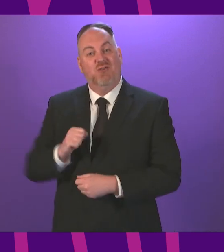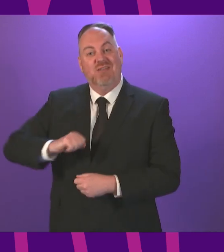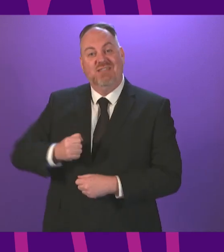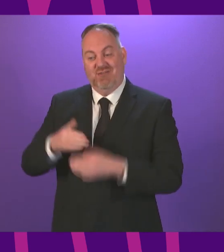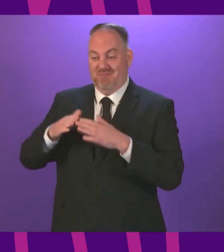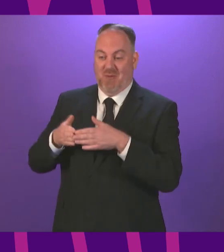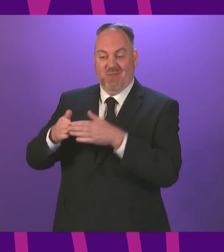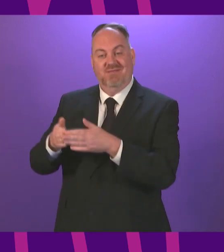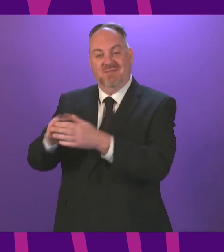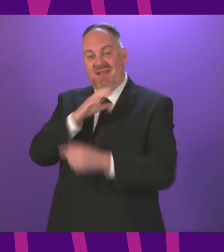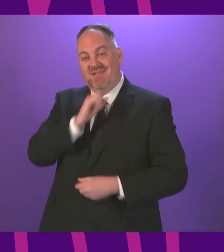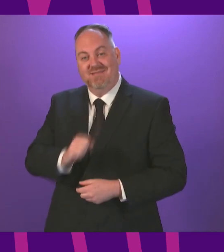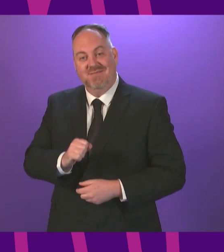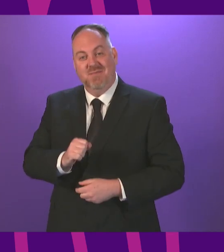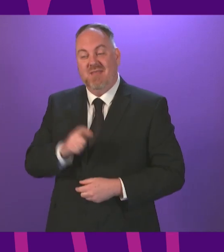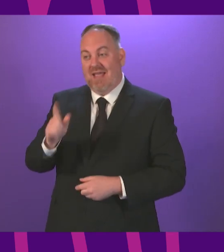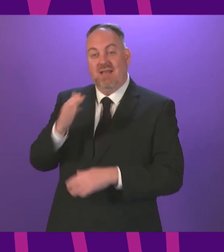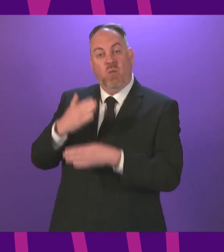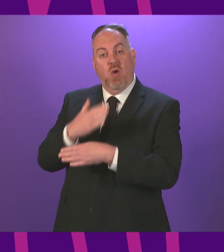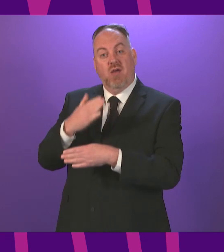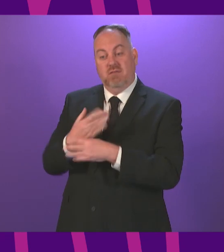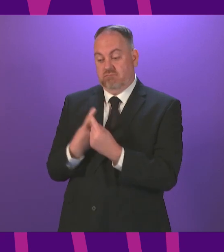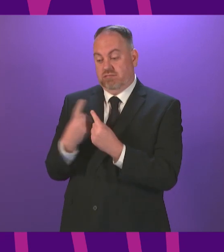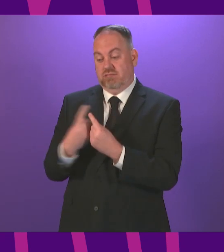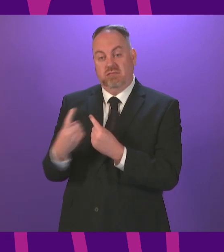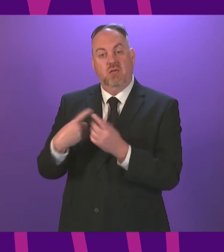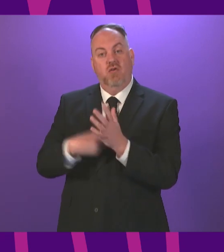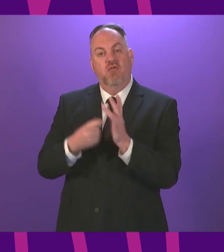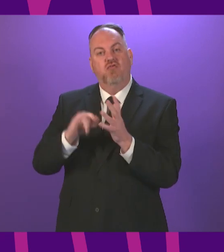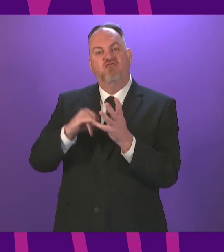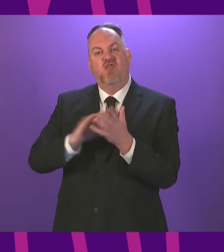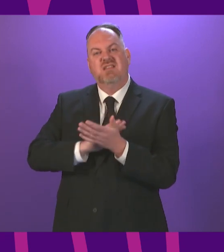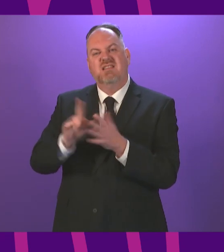was, as I mentioned, based at Rosyth for two years during the war. When the duke received the freedom